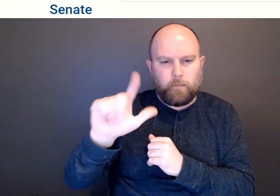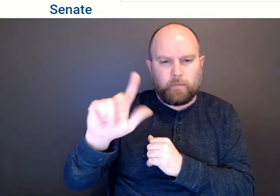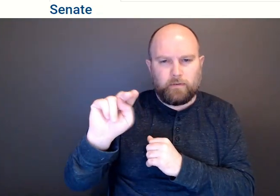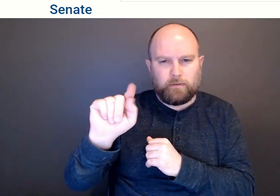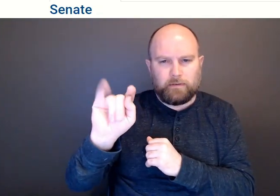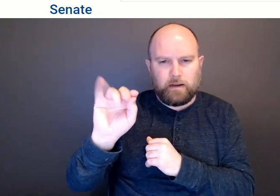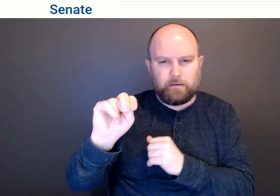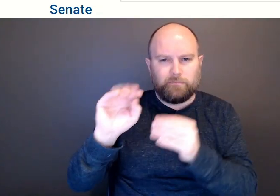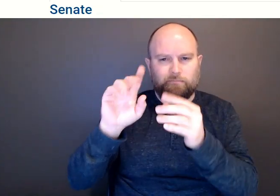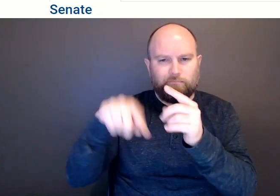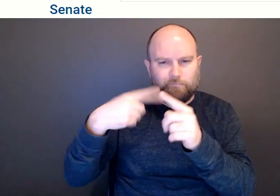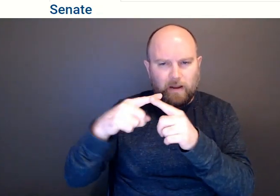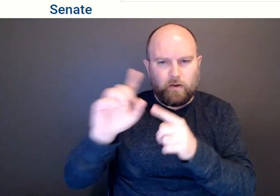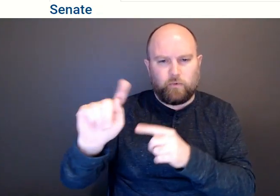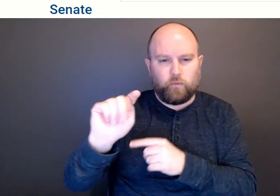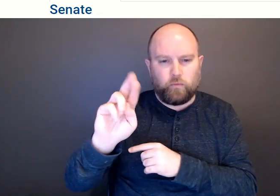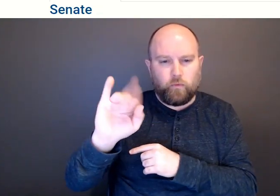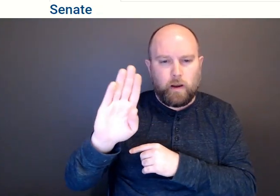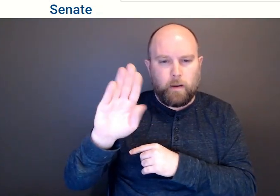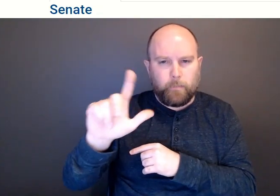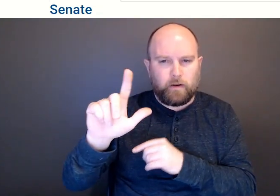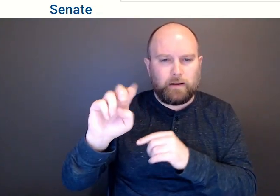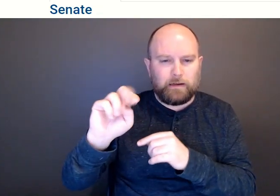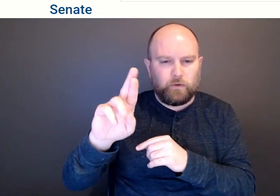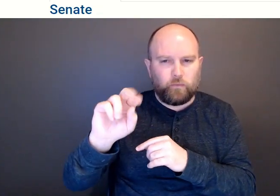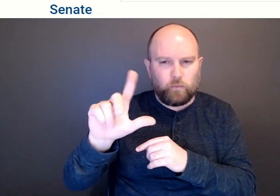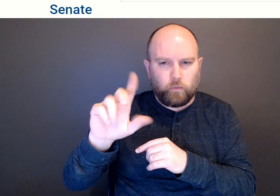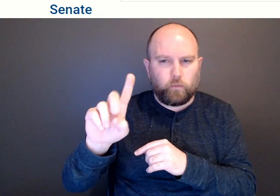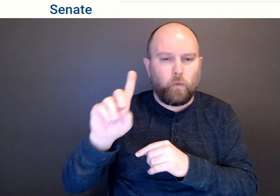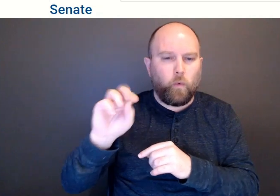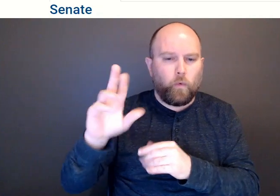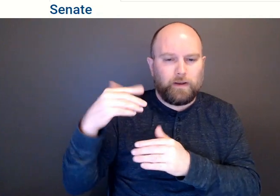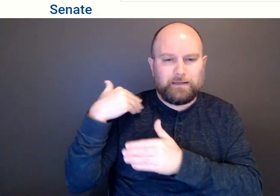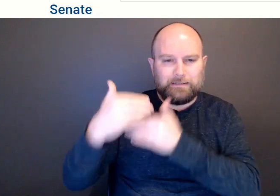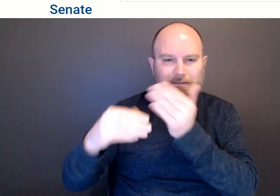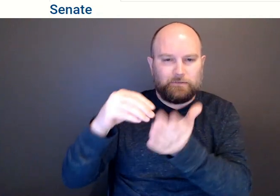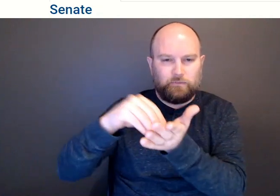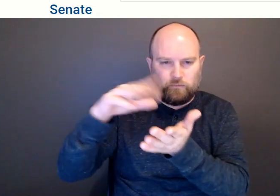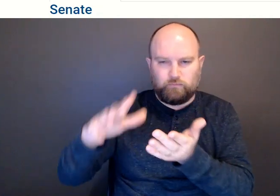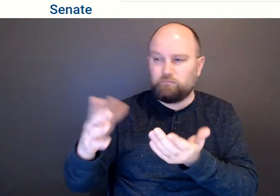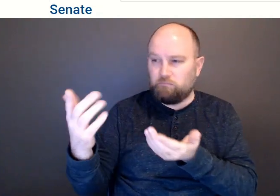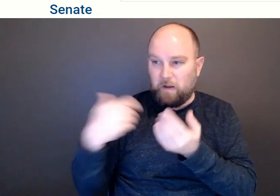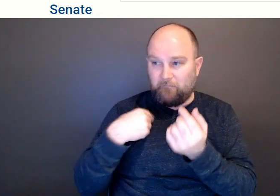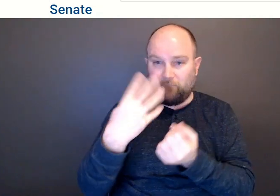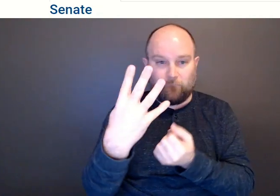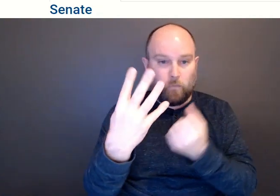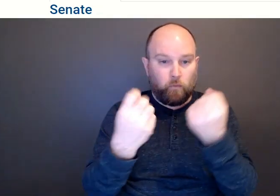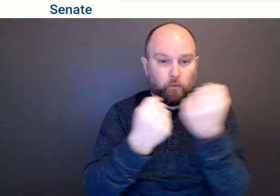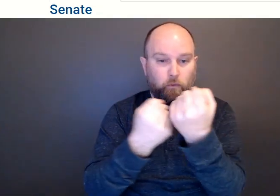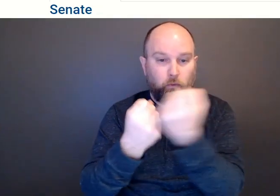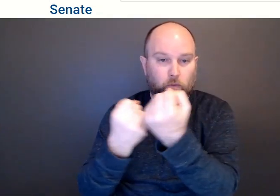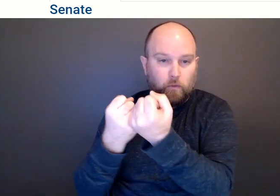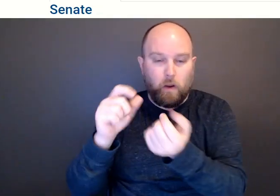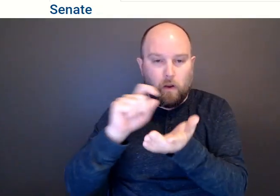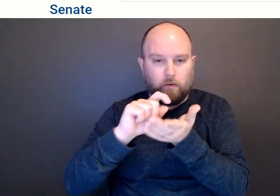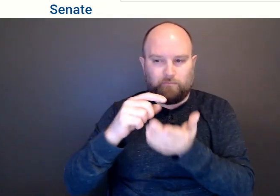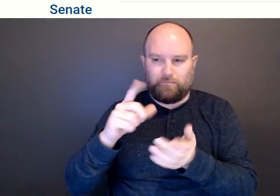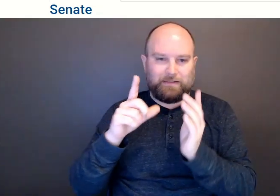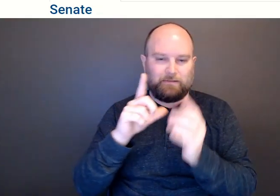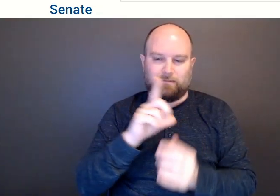the educational data that can be shared with tribal Nations about tribally enrolled descendants